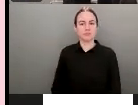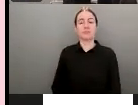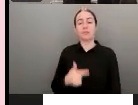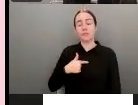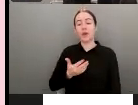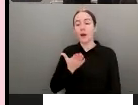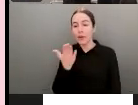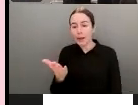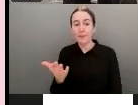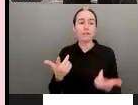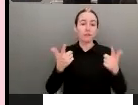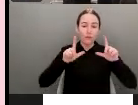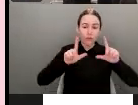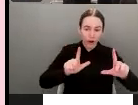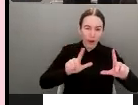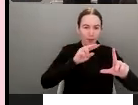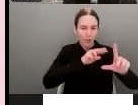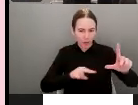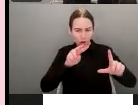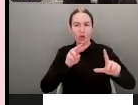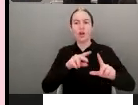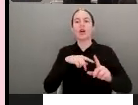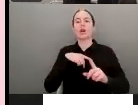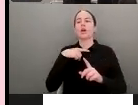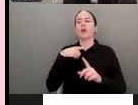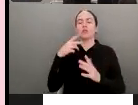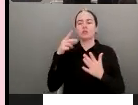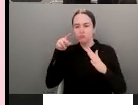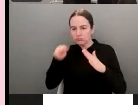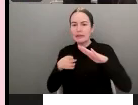and then the accessibility guidelines, something like that,